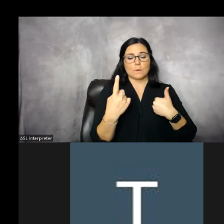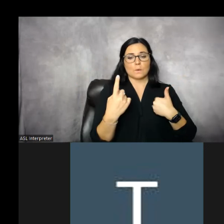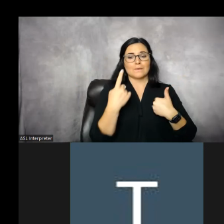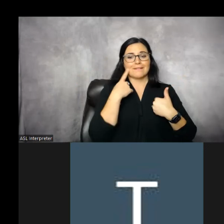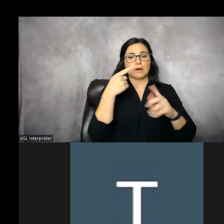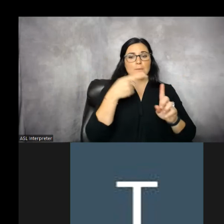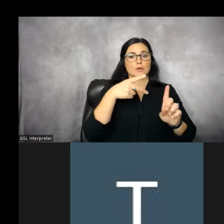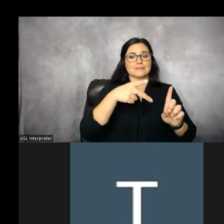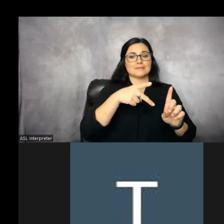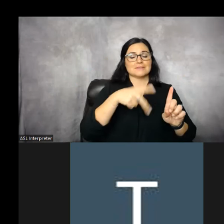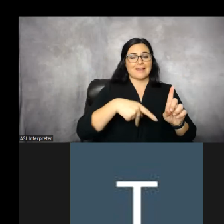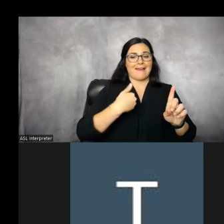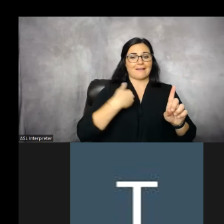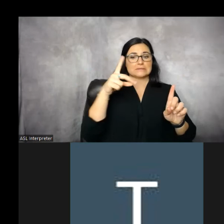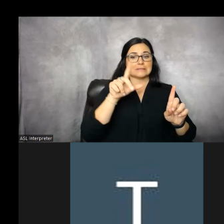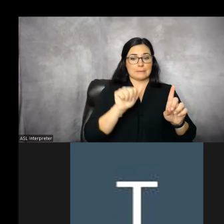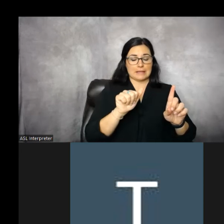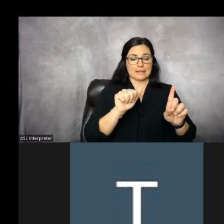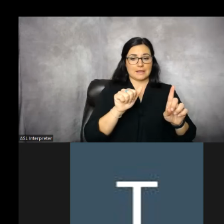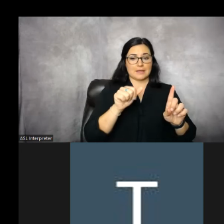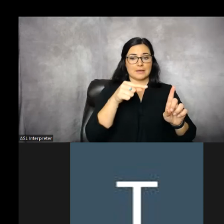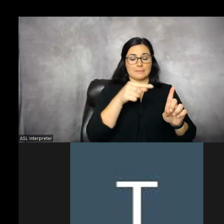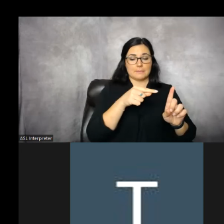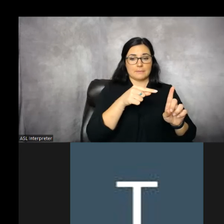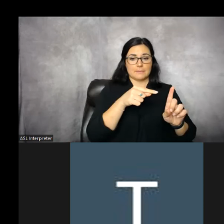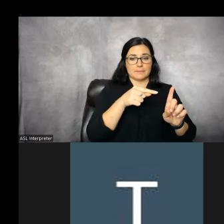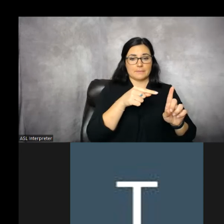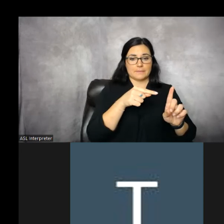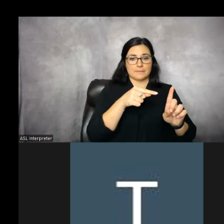even though no disability or disability.